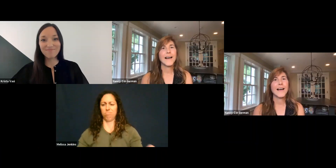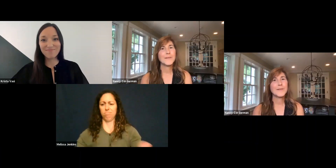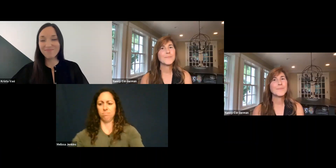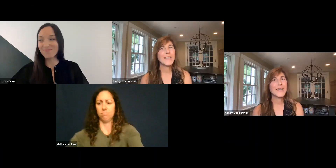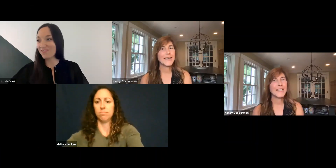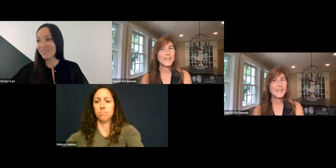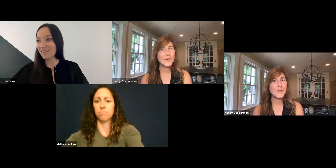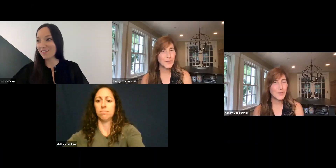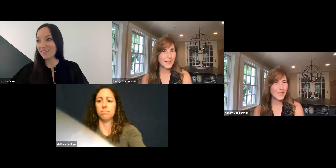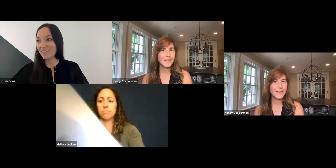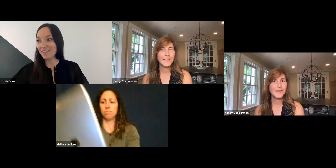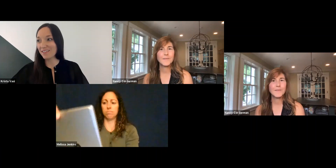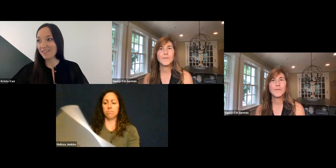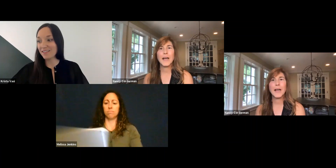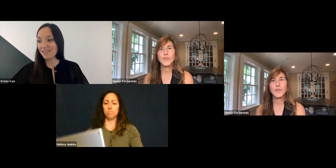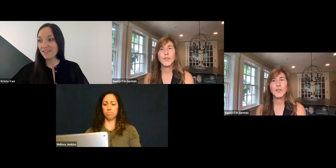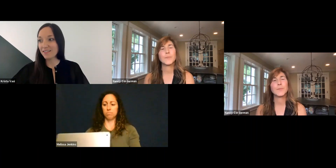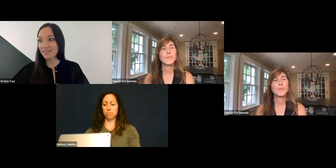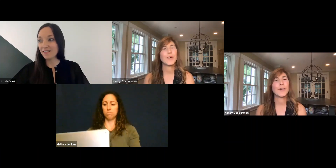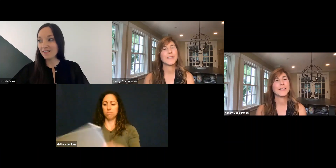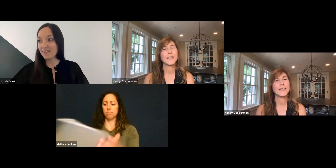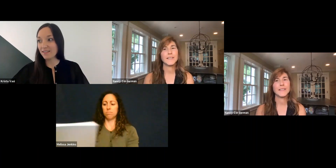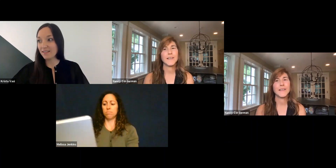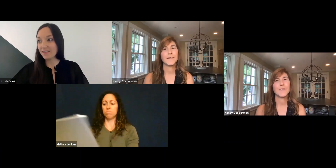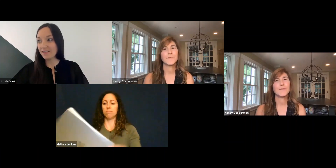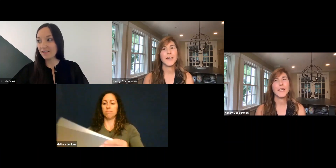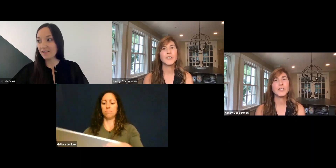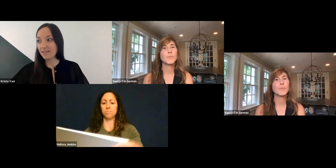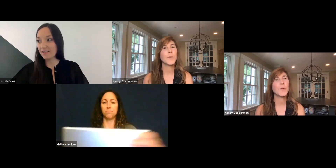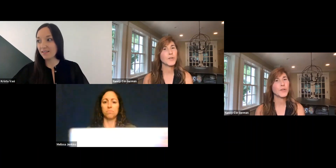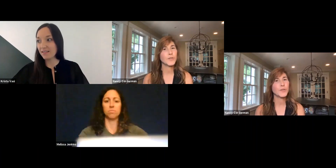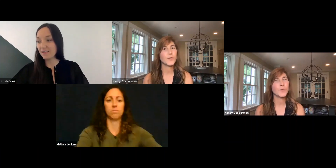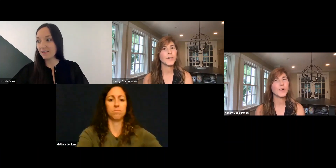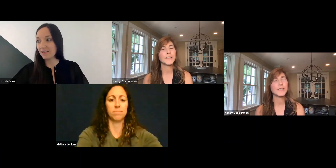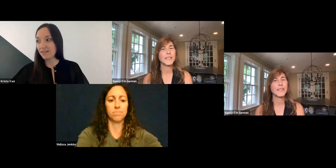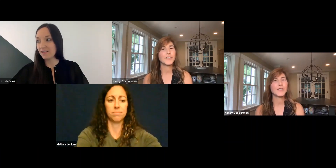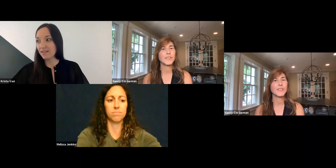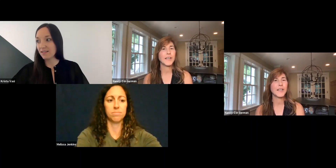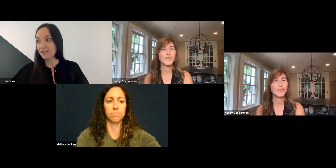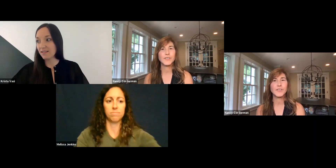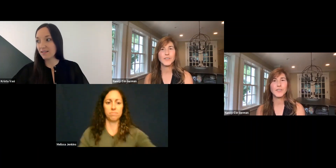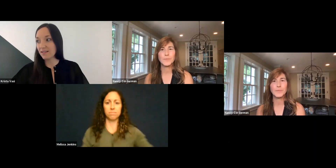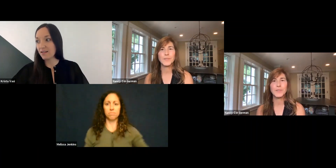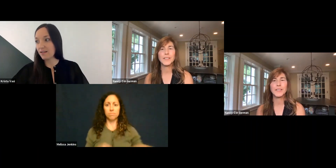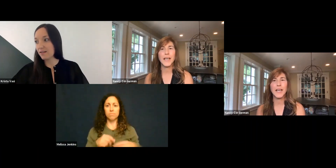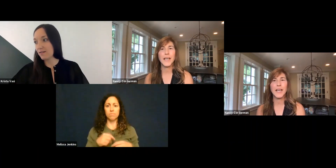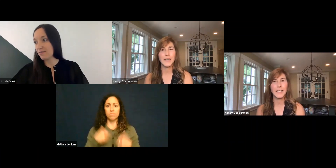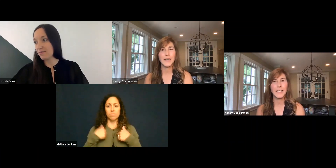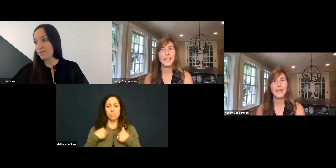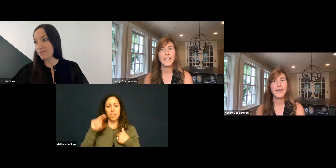I am Nancy Corderman, founder and president of the USH Partner Organization, the Usher Syndrome Society,